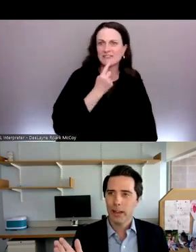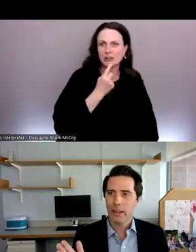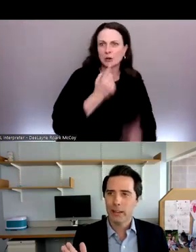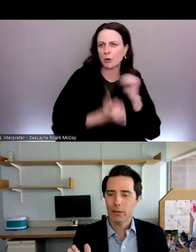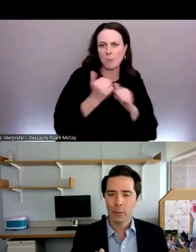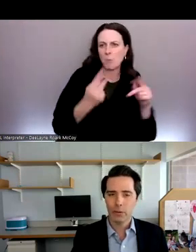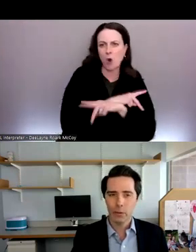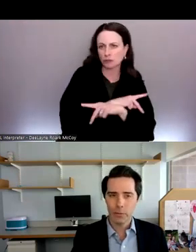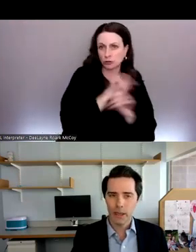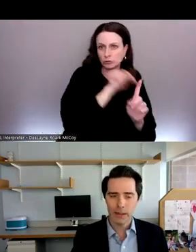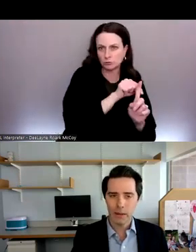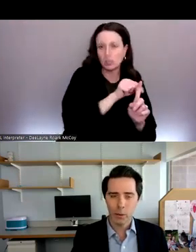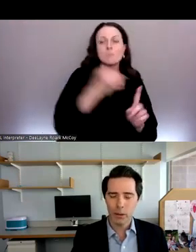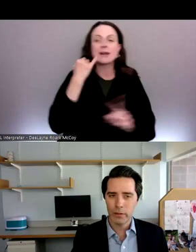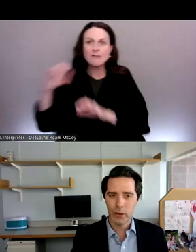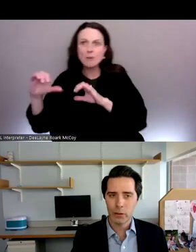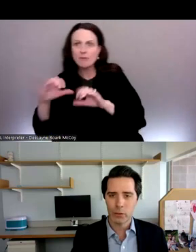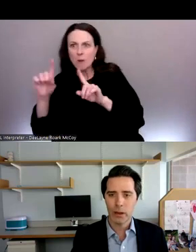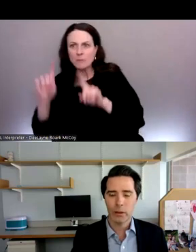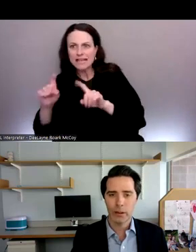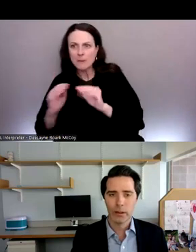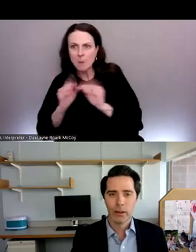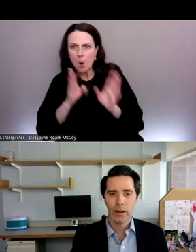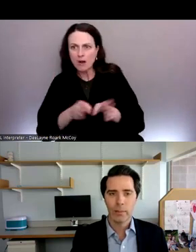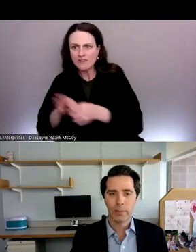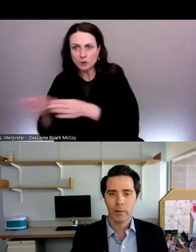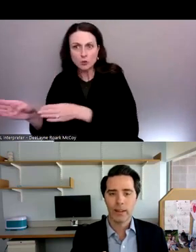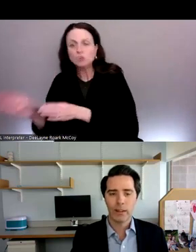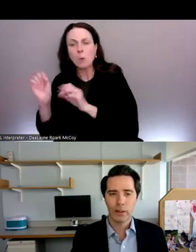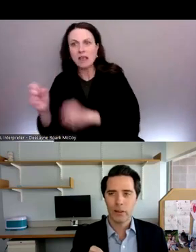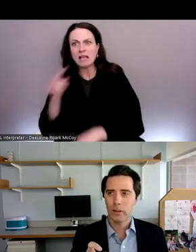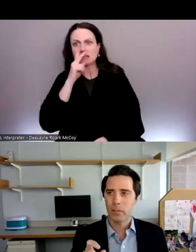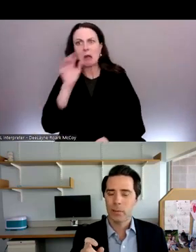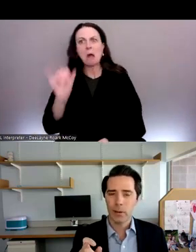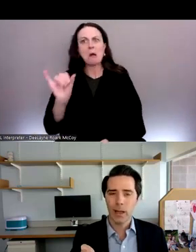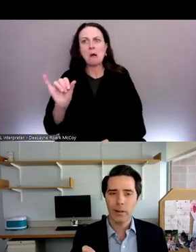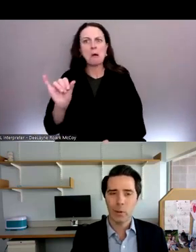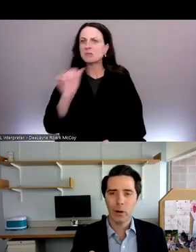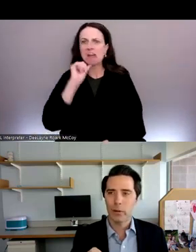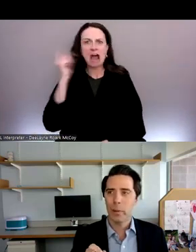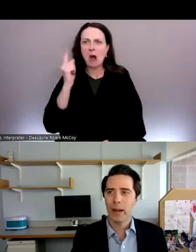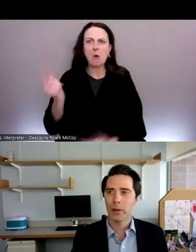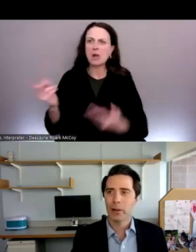finding is if we perform testing of more individuals we're able to find that